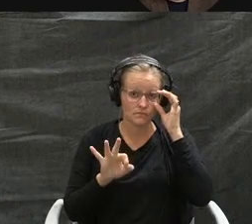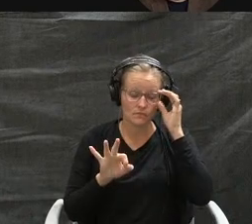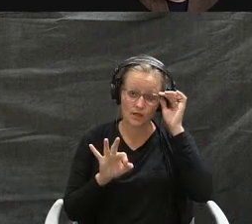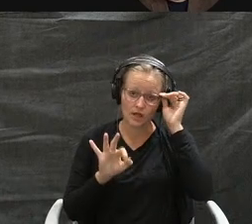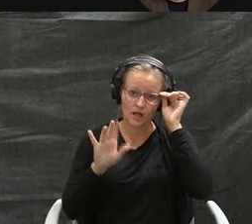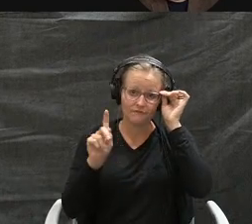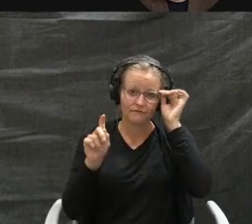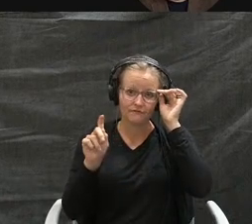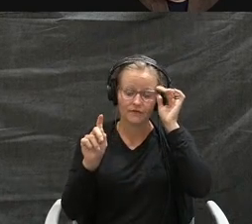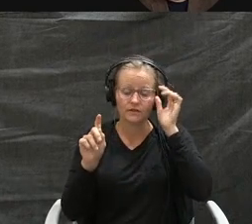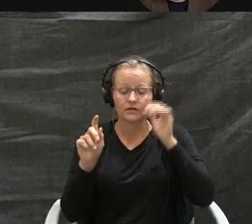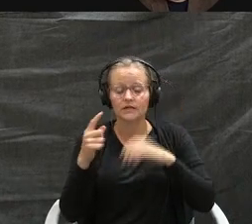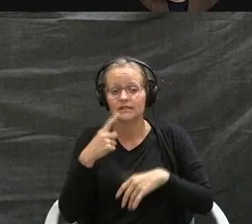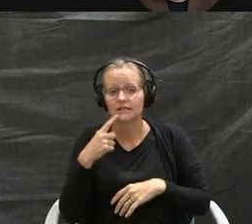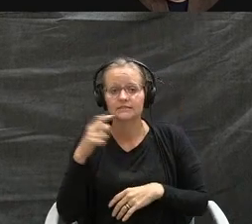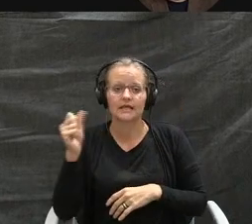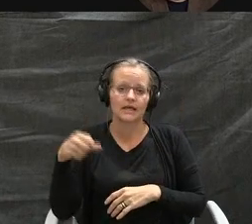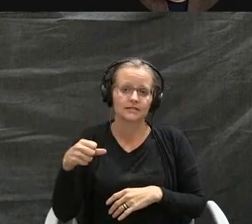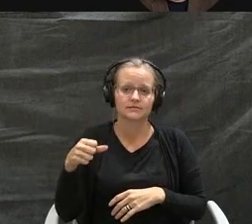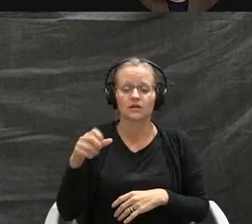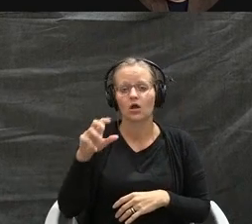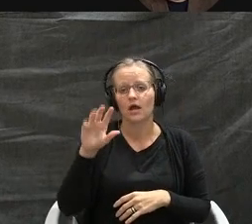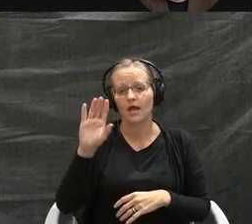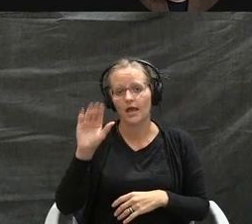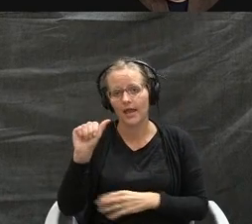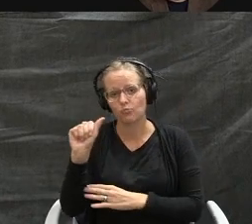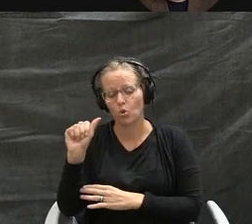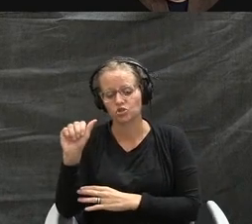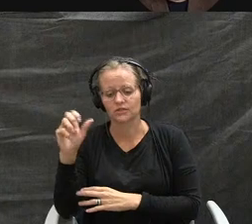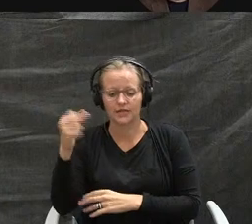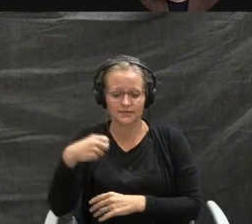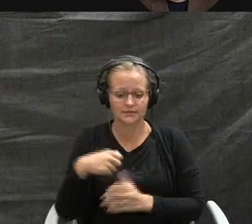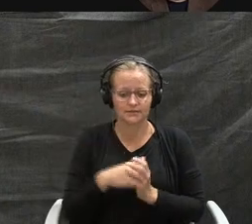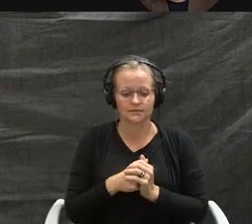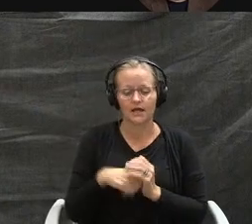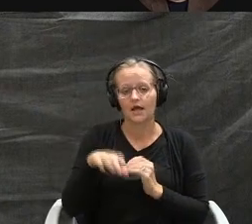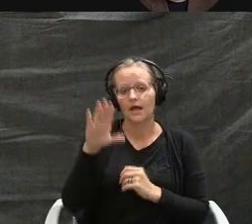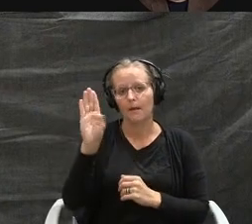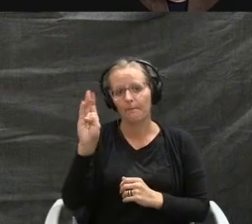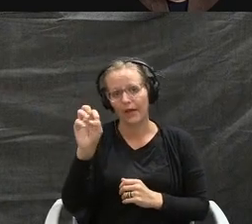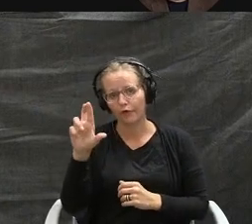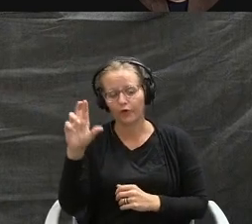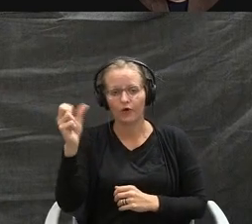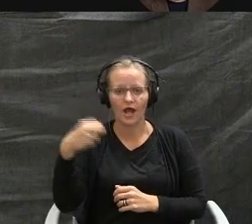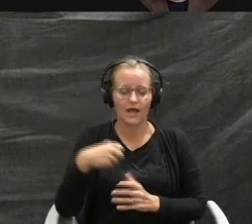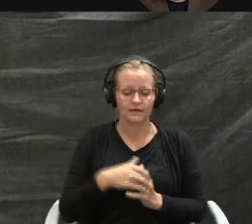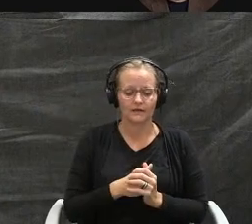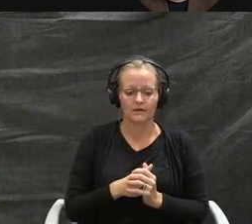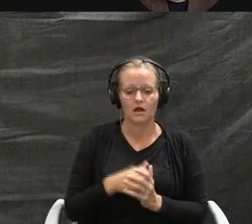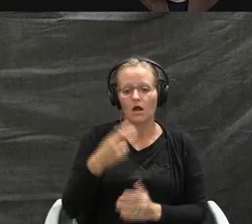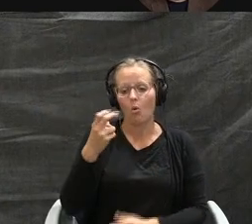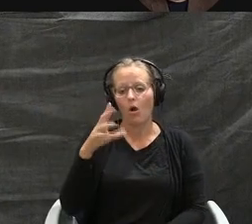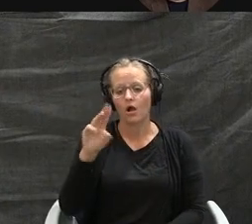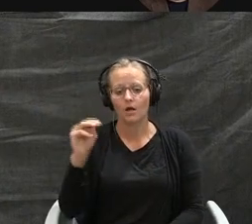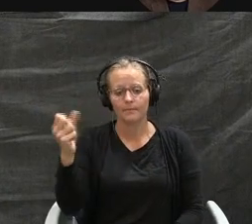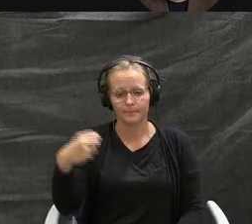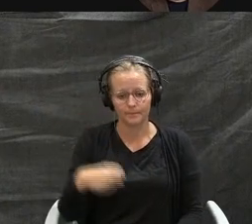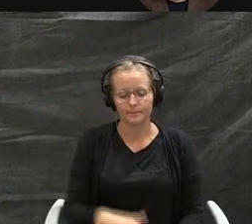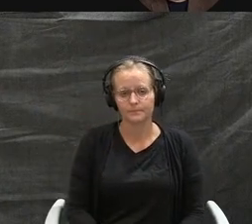member. Ambrose and. Hi board member, backer board member Holcomb. I board member Lesage.